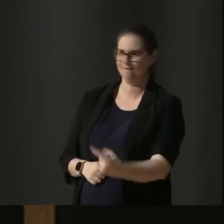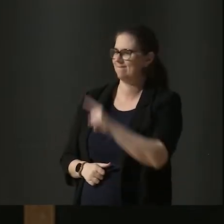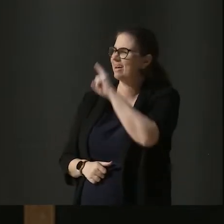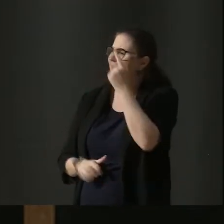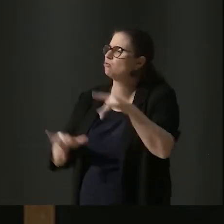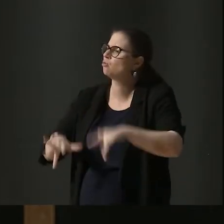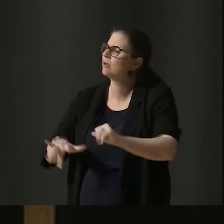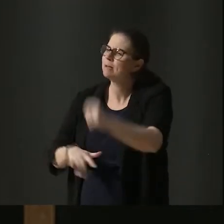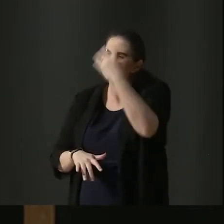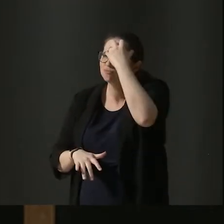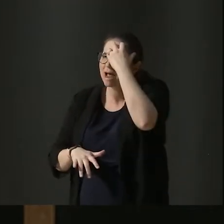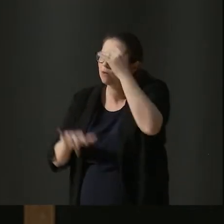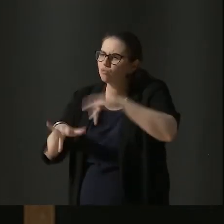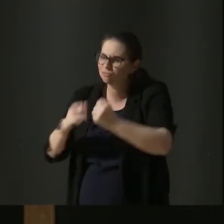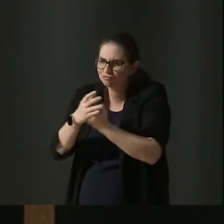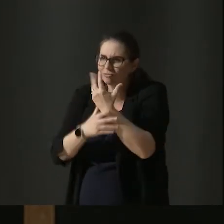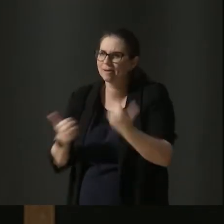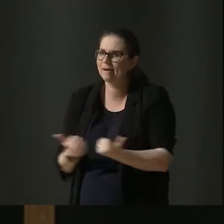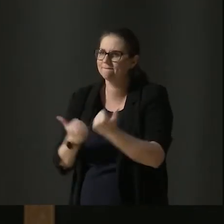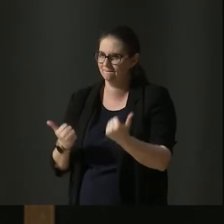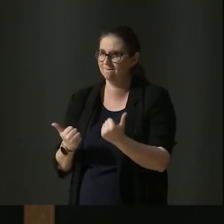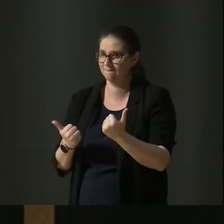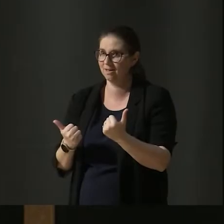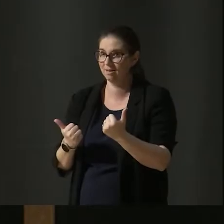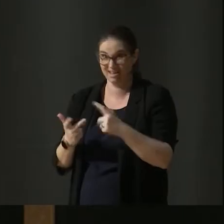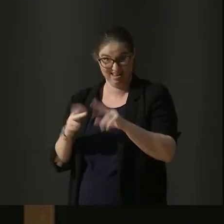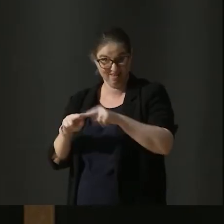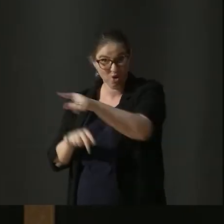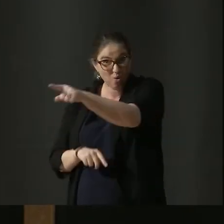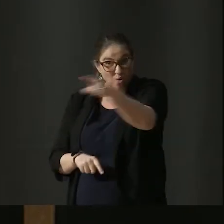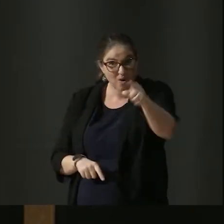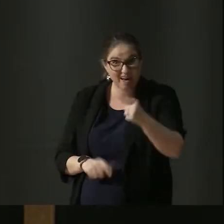And anybody who has ever given a toddler a drink